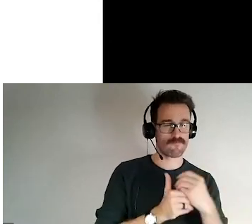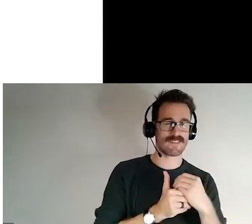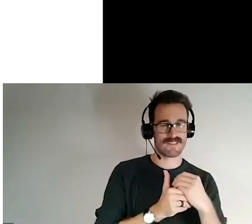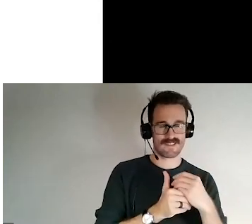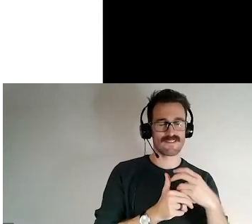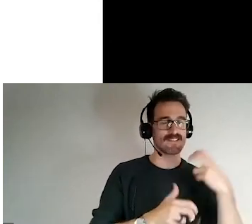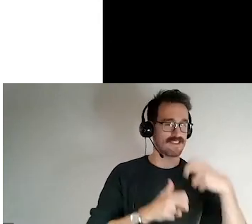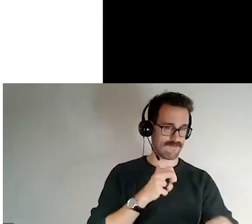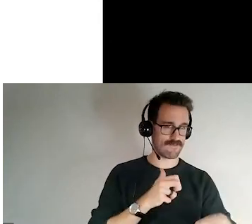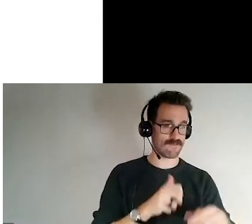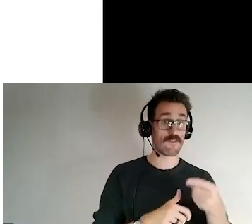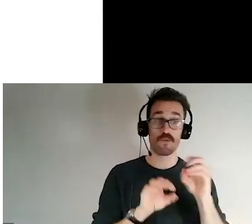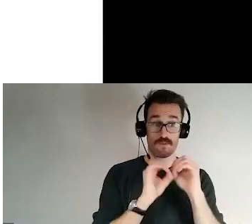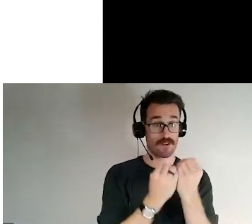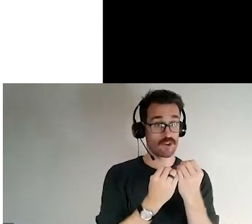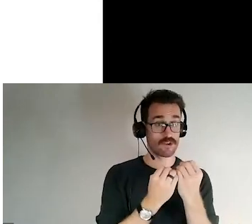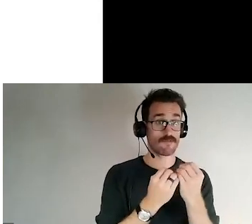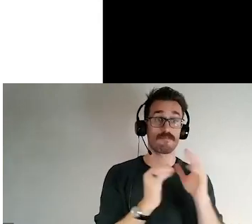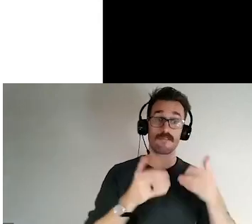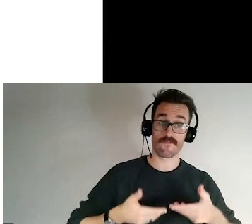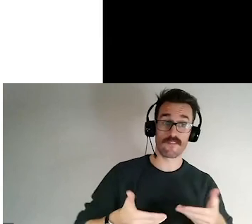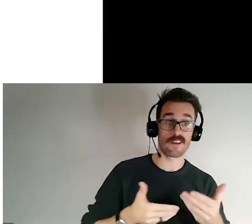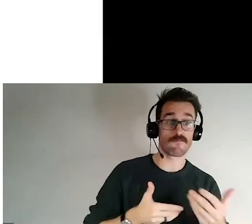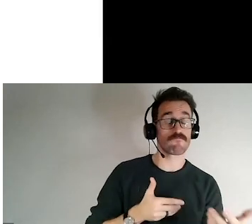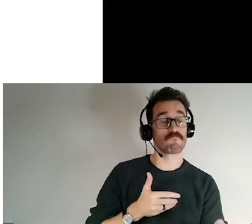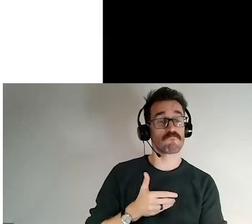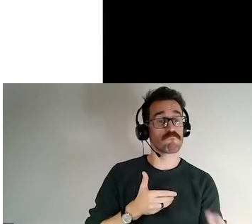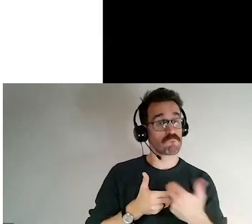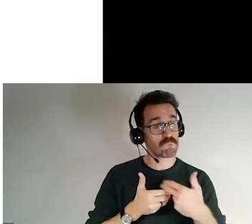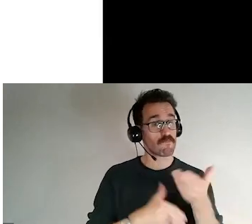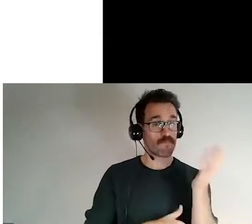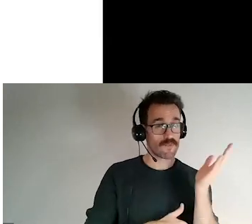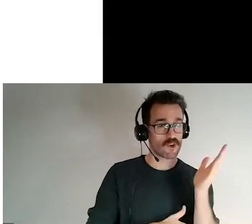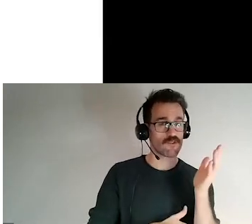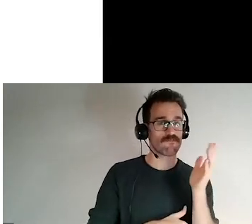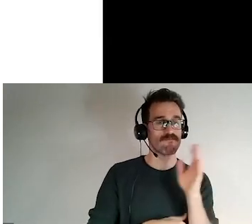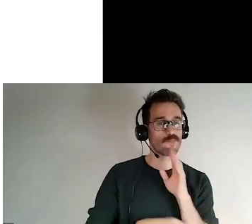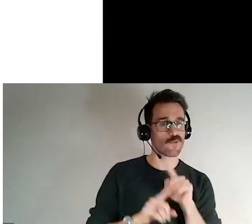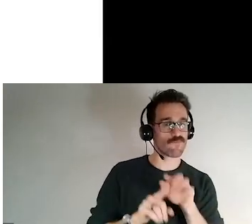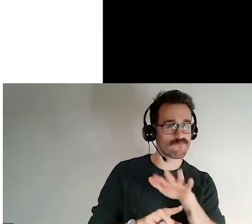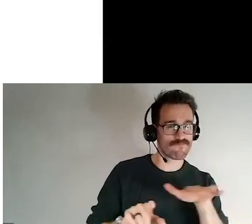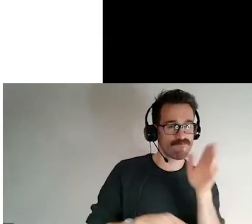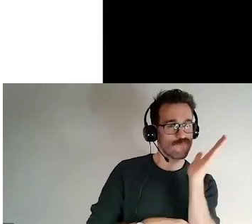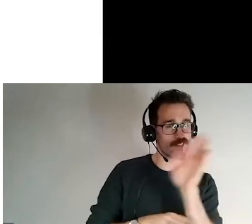that invited us in for presentations or to speak to their employees. However, we found that this